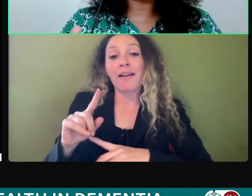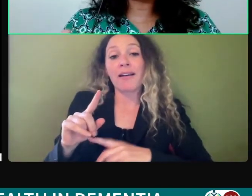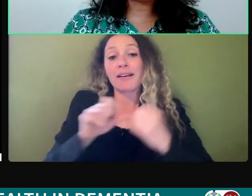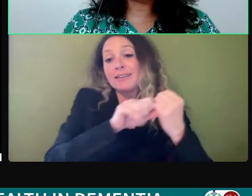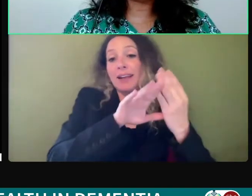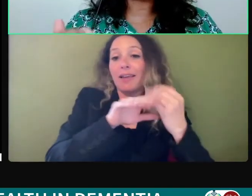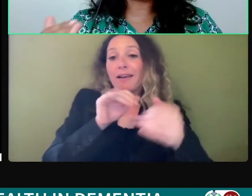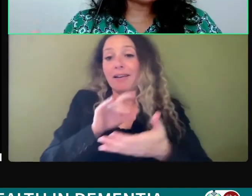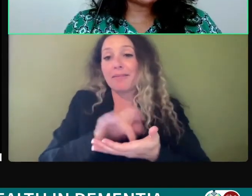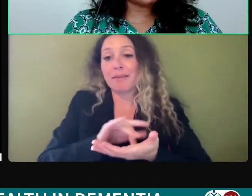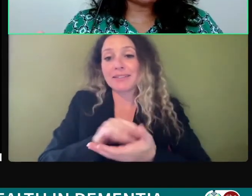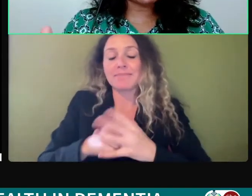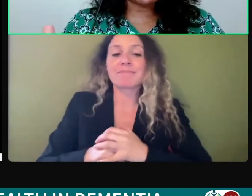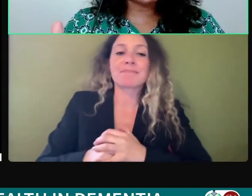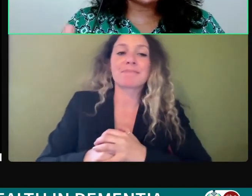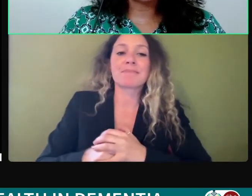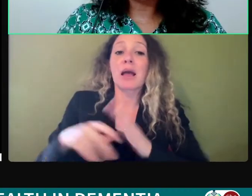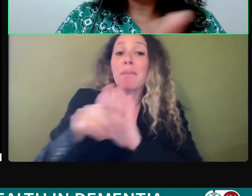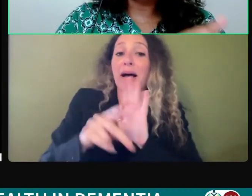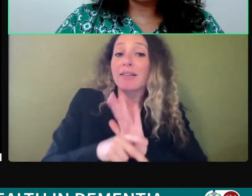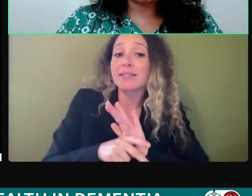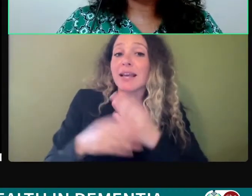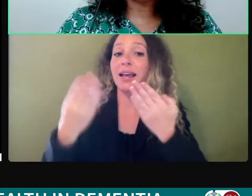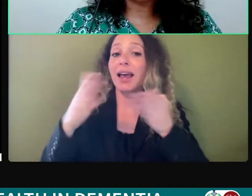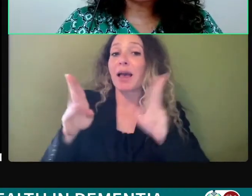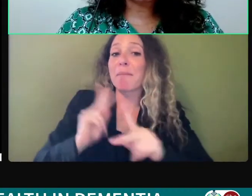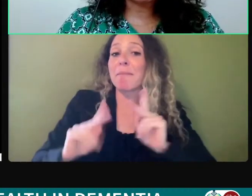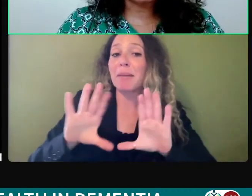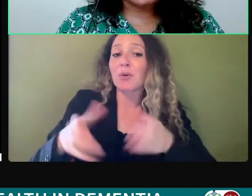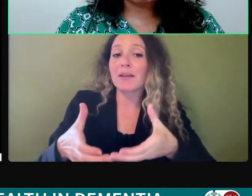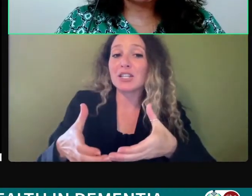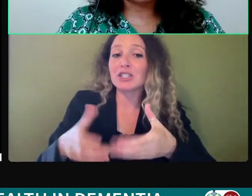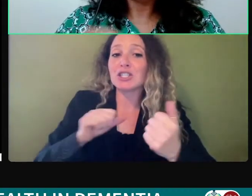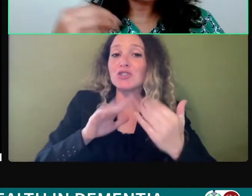policy and population level strategies, and again you heard a lot of caregiver input.